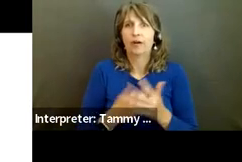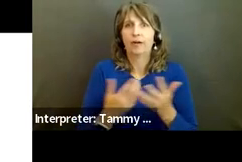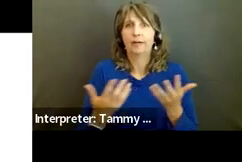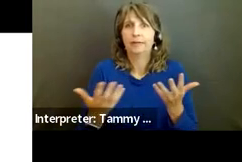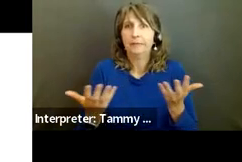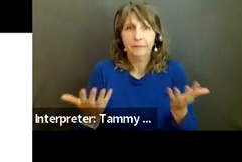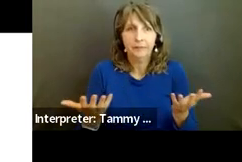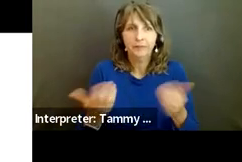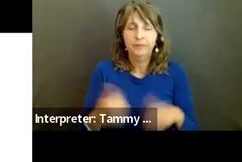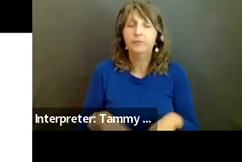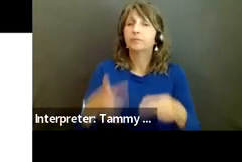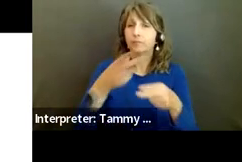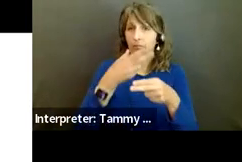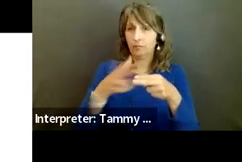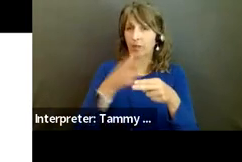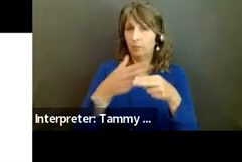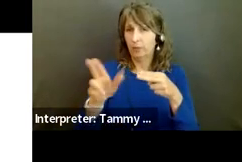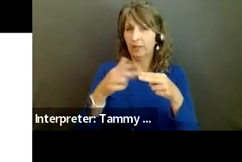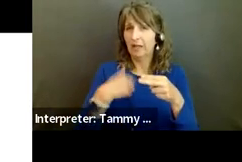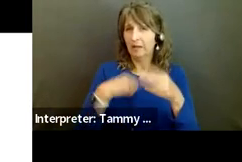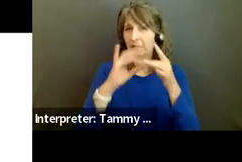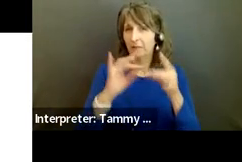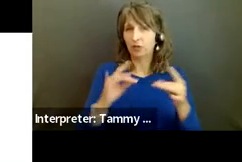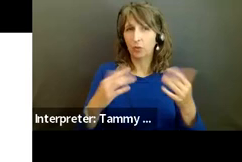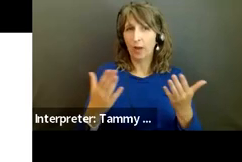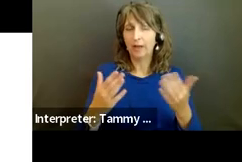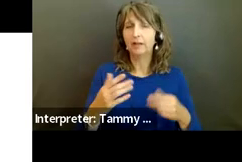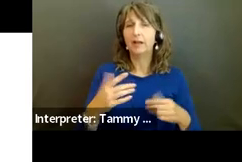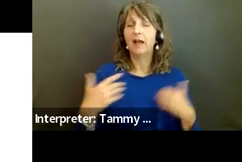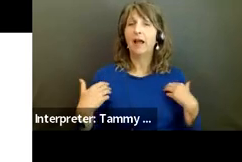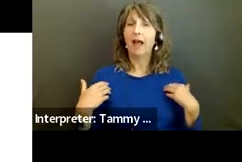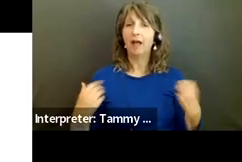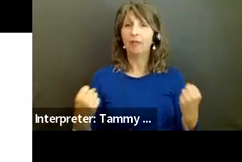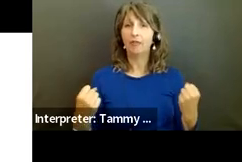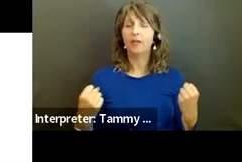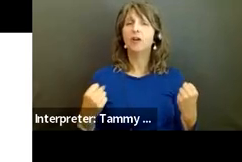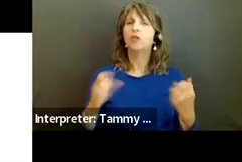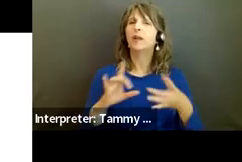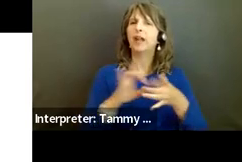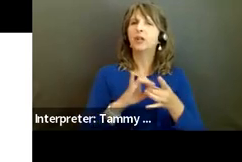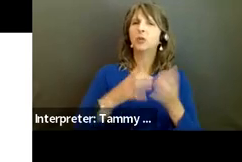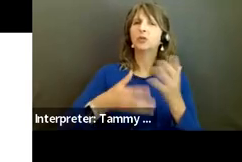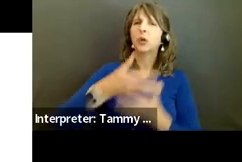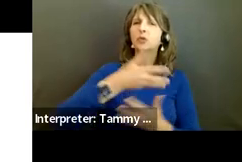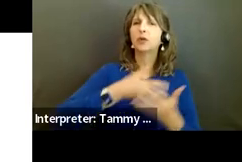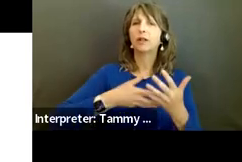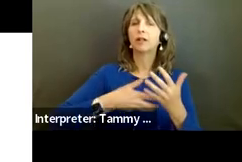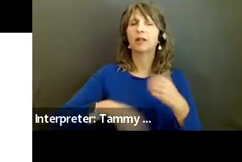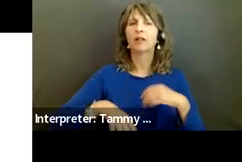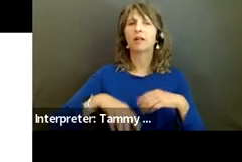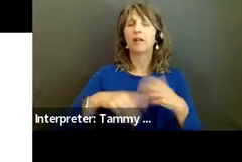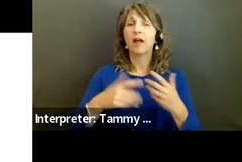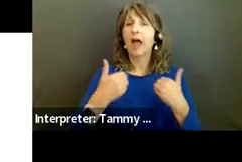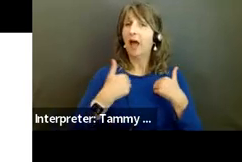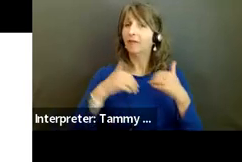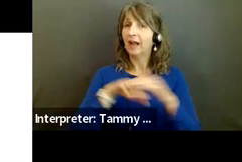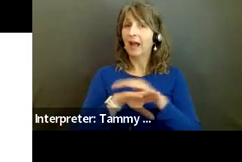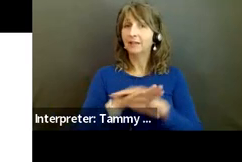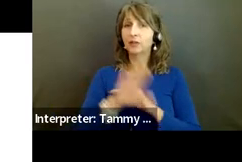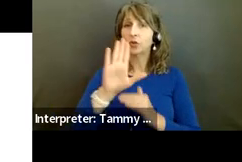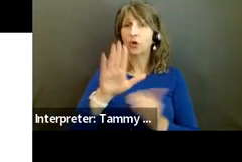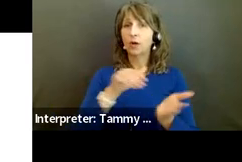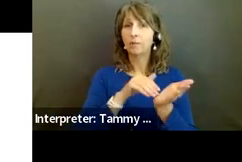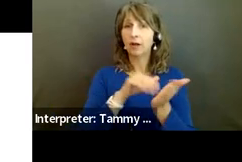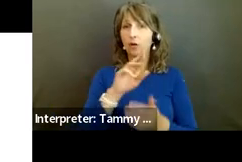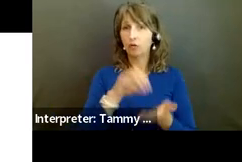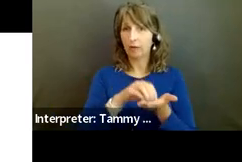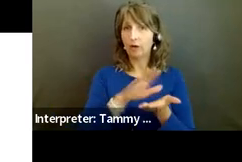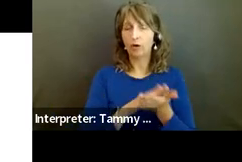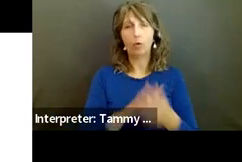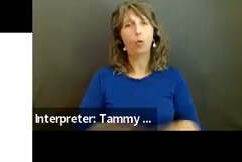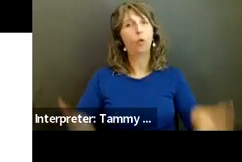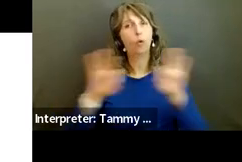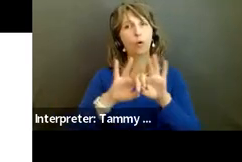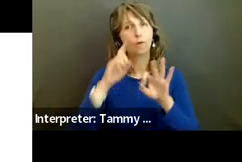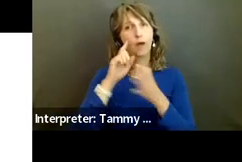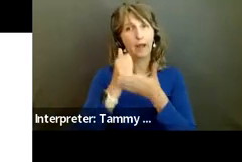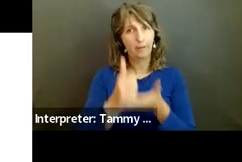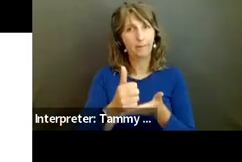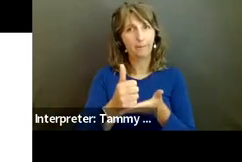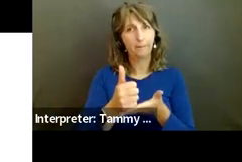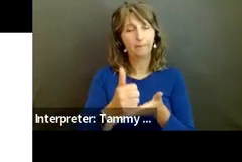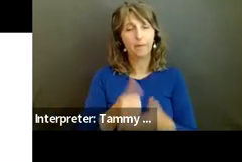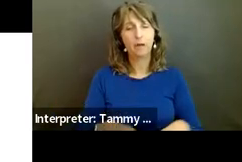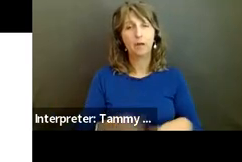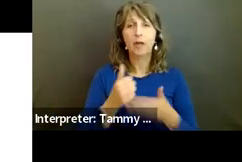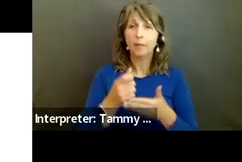So I do wanna just briefly touch on the social determinants of health and why having this access to her medical record was so pivotal in helping her and other patients in her position.